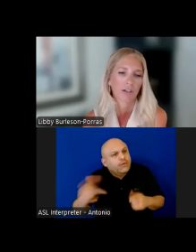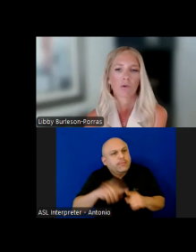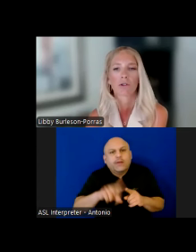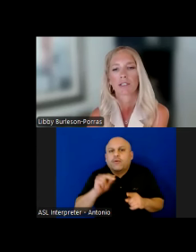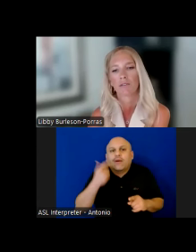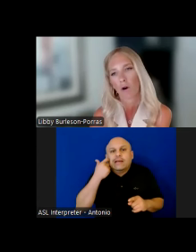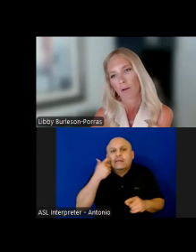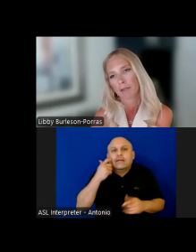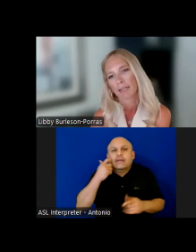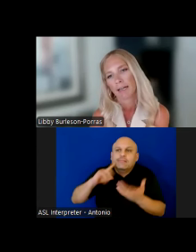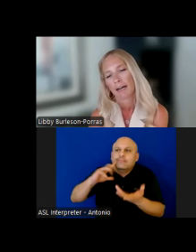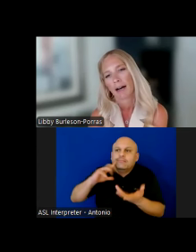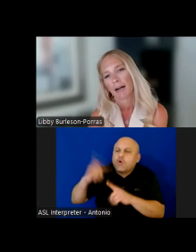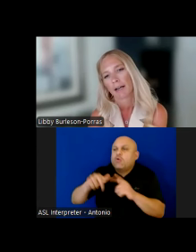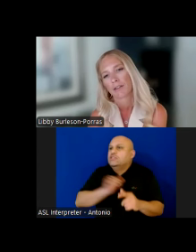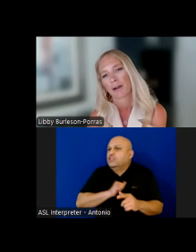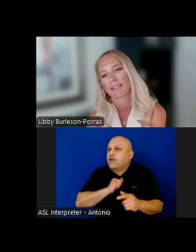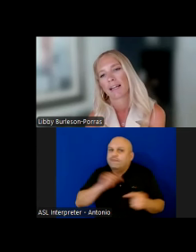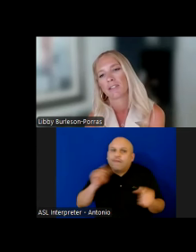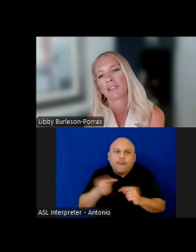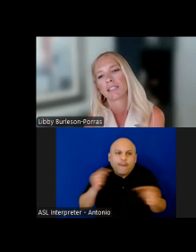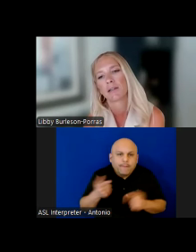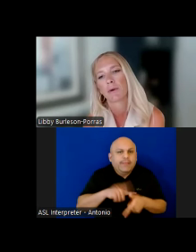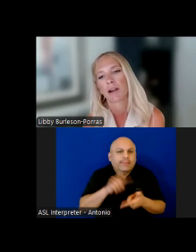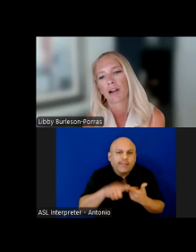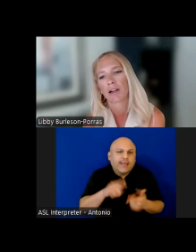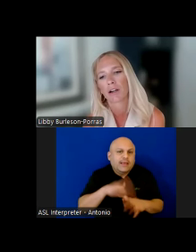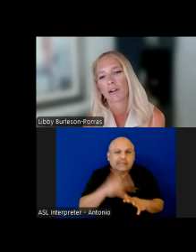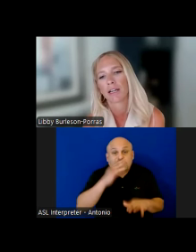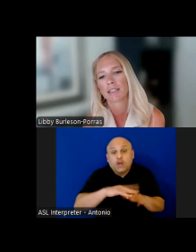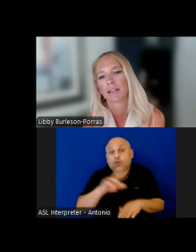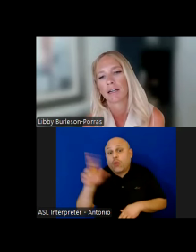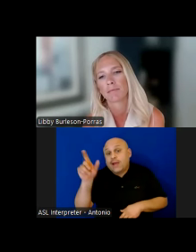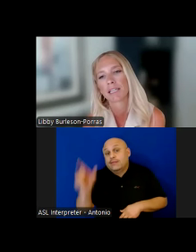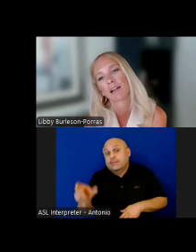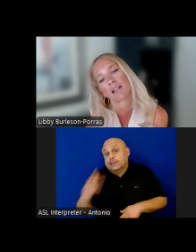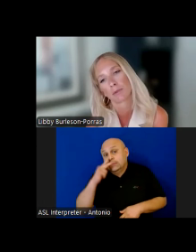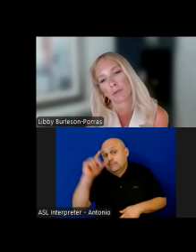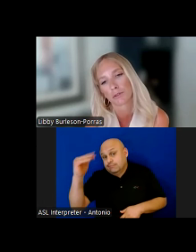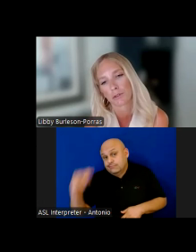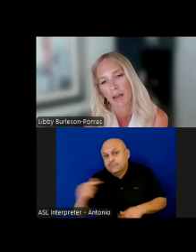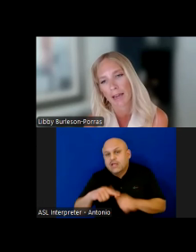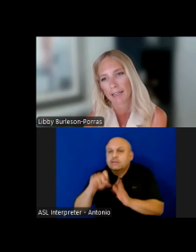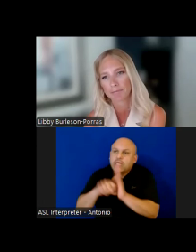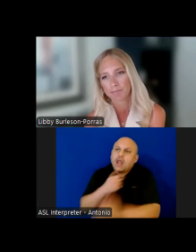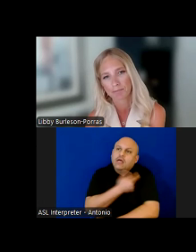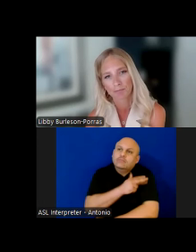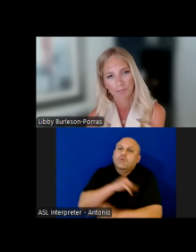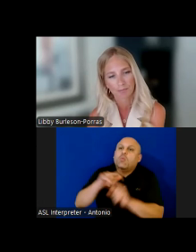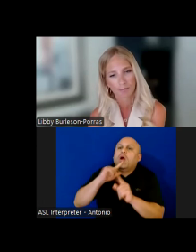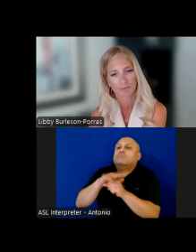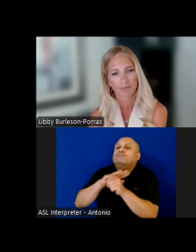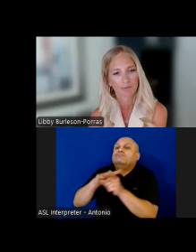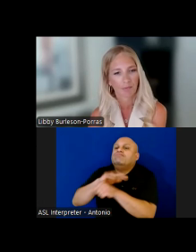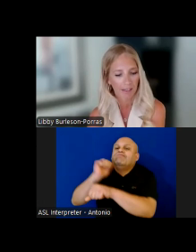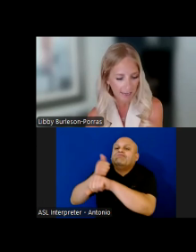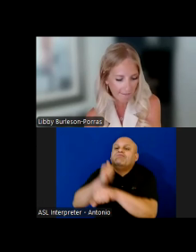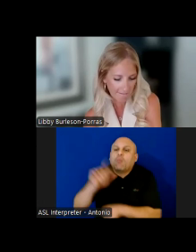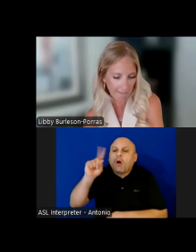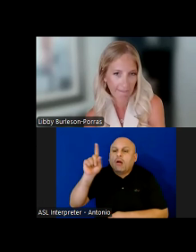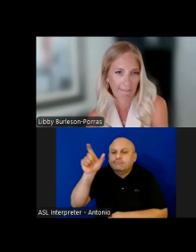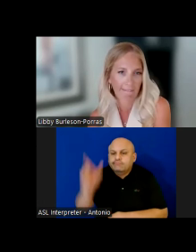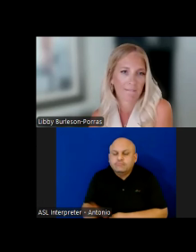exceed available resources, and no recent aggression or self-harm. And on the right side you can see where our current state hospitals are located.